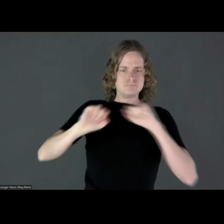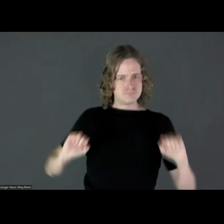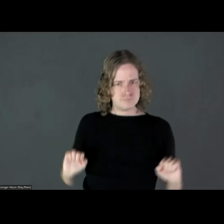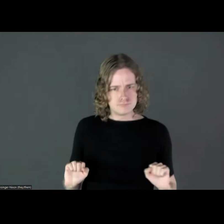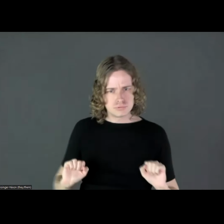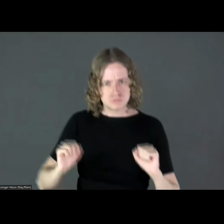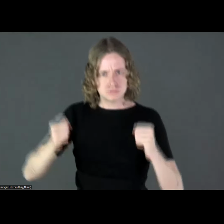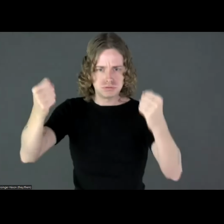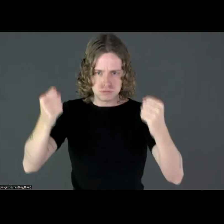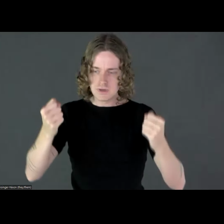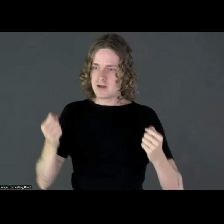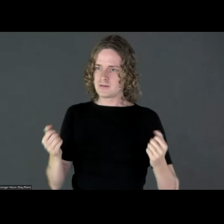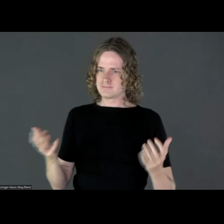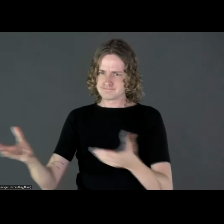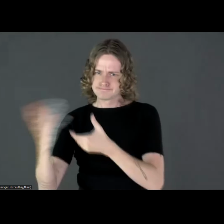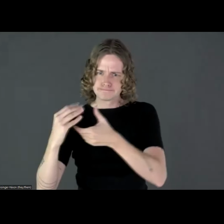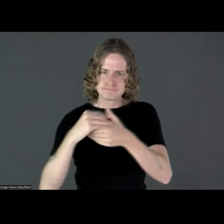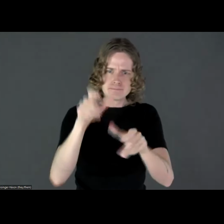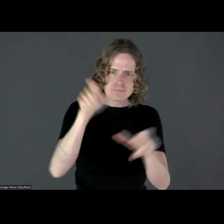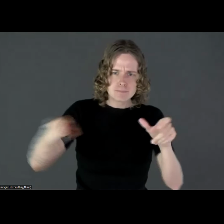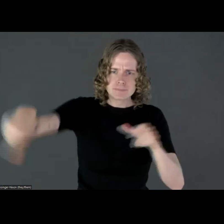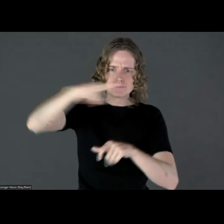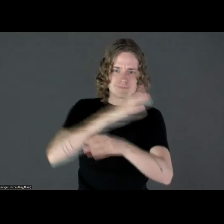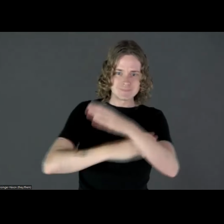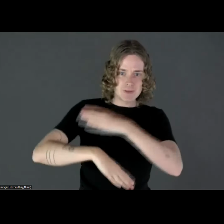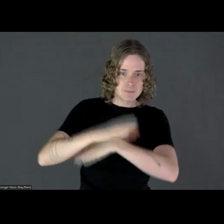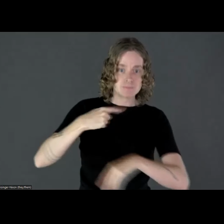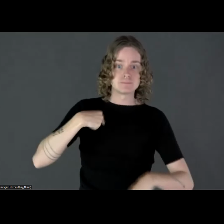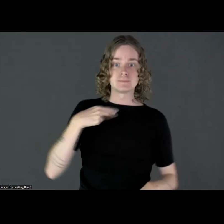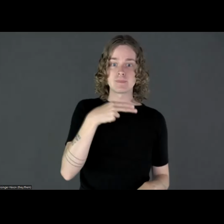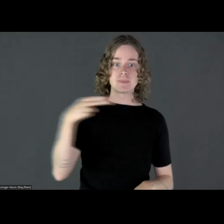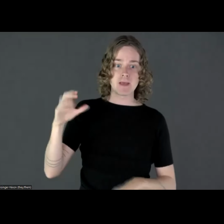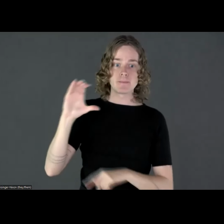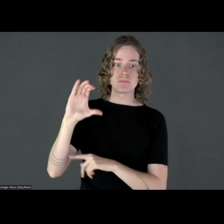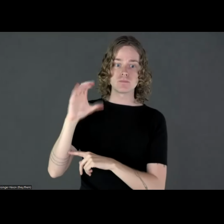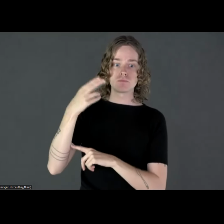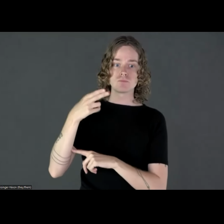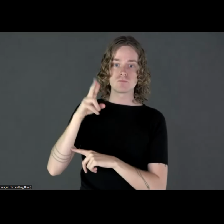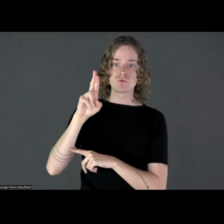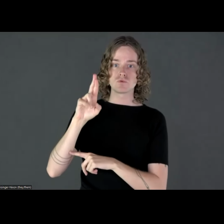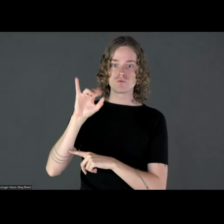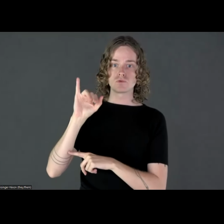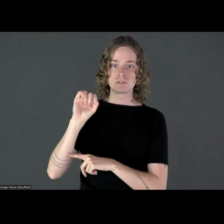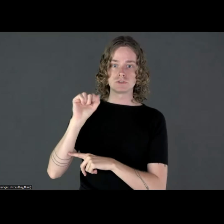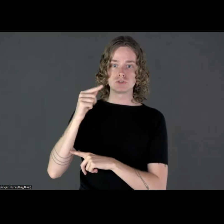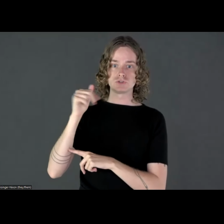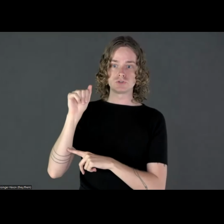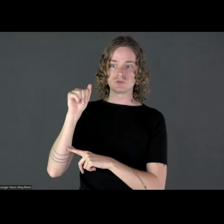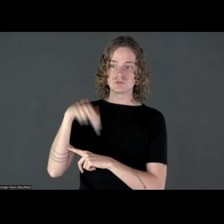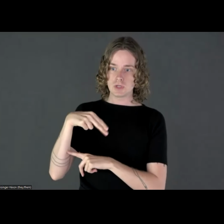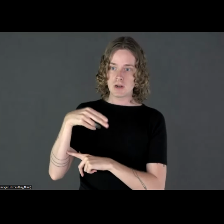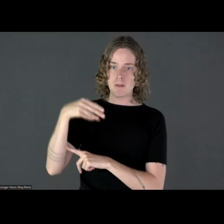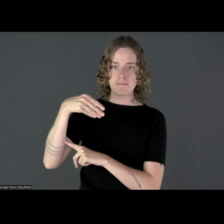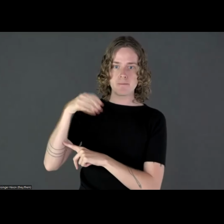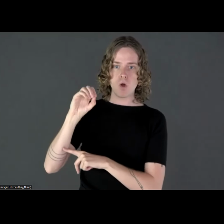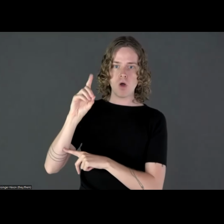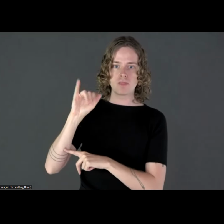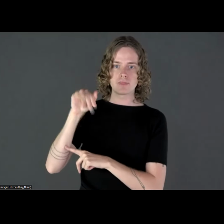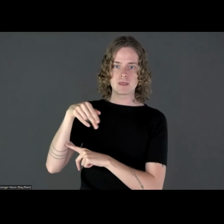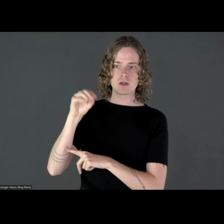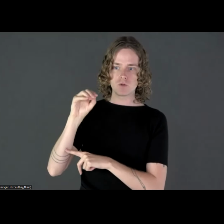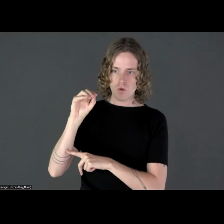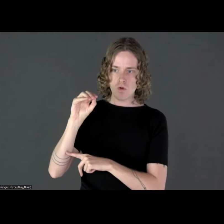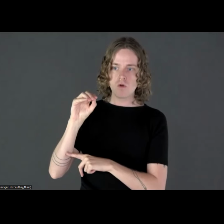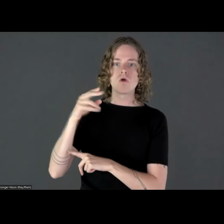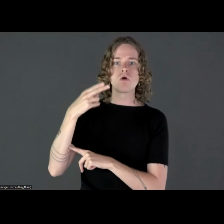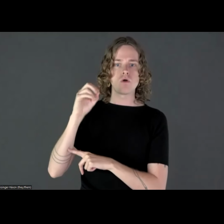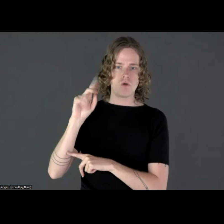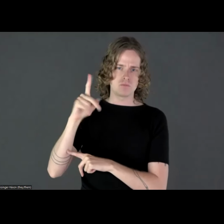is my pleasure to moderate this session today. Before jumping into the session, here's some